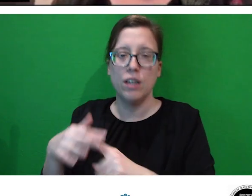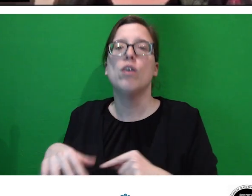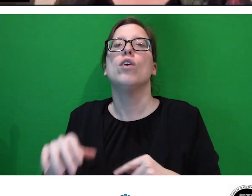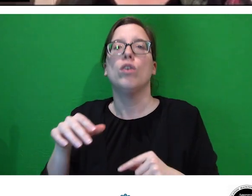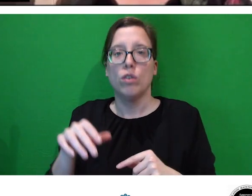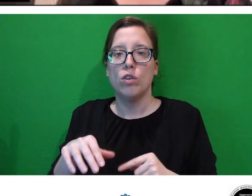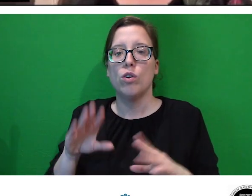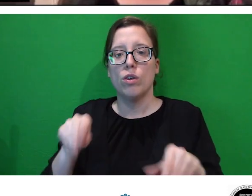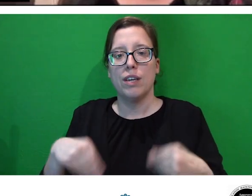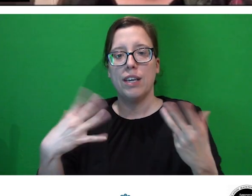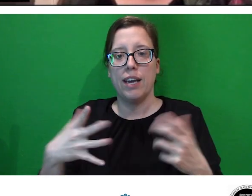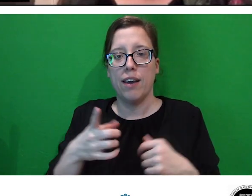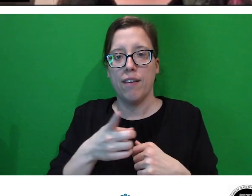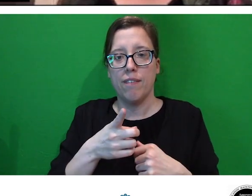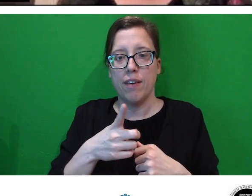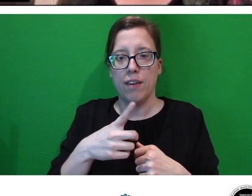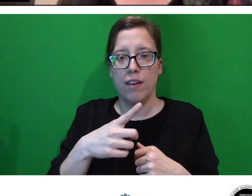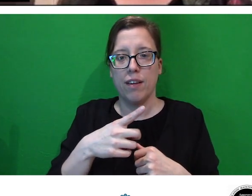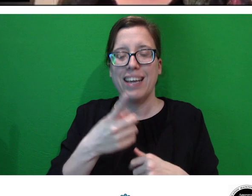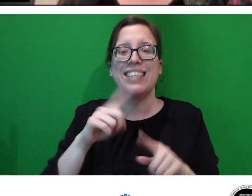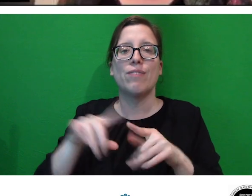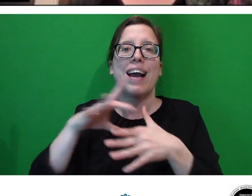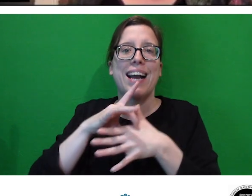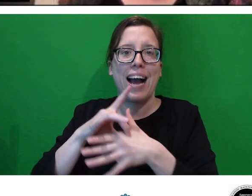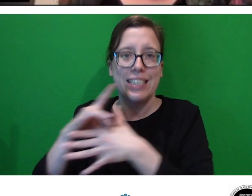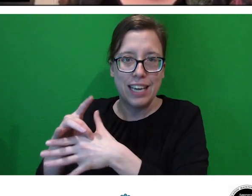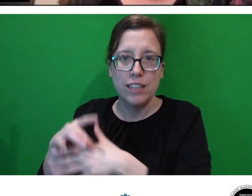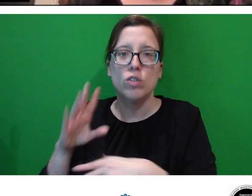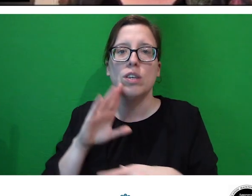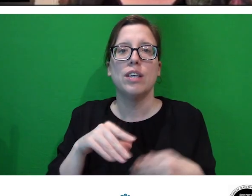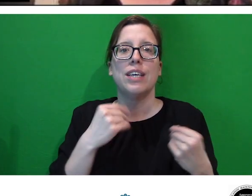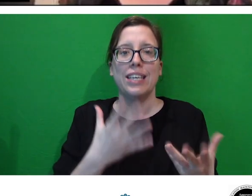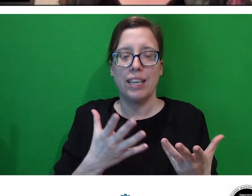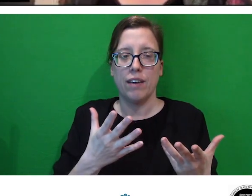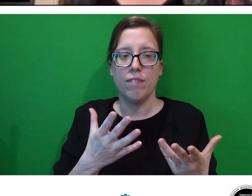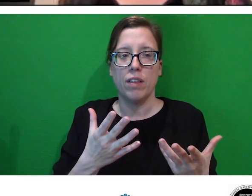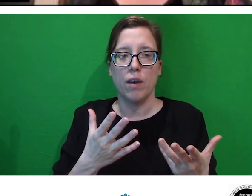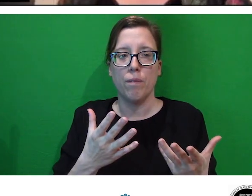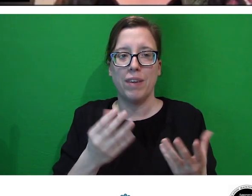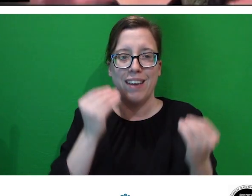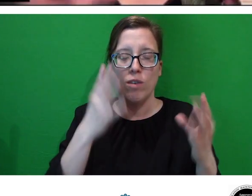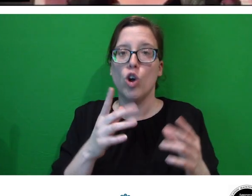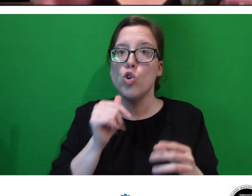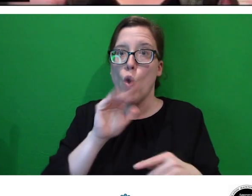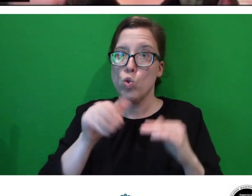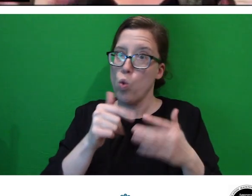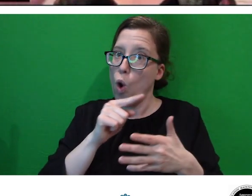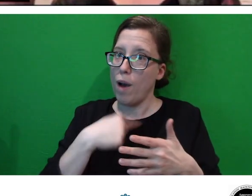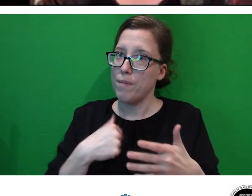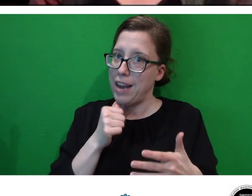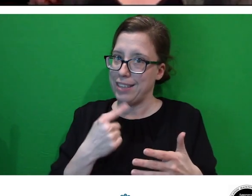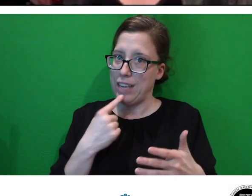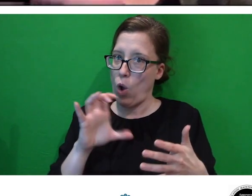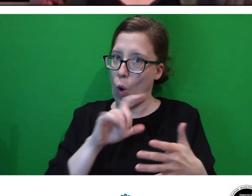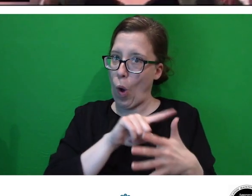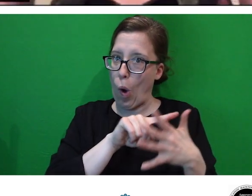You add in multi-sensory experiences to these contexts because you've got to be able to